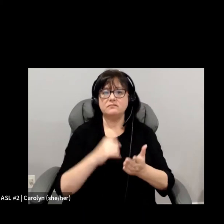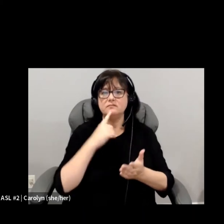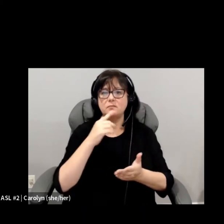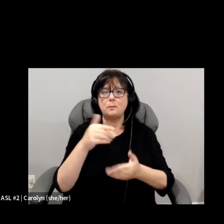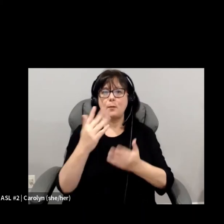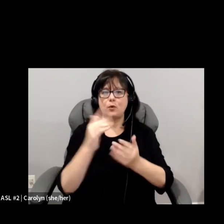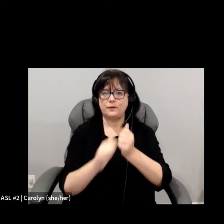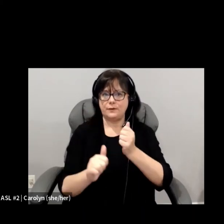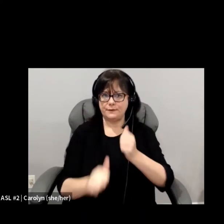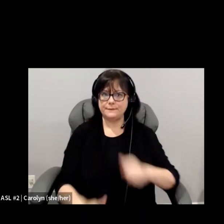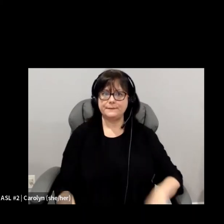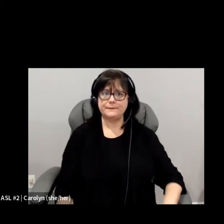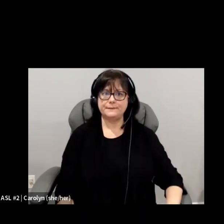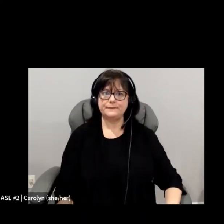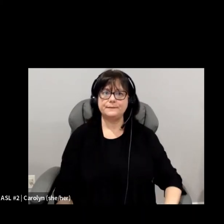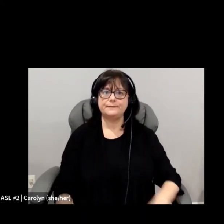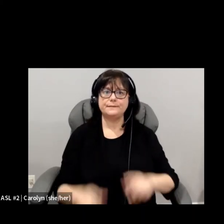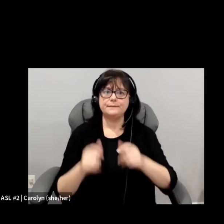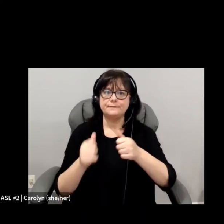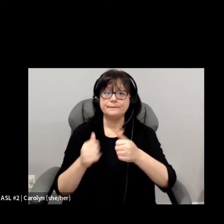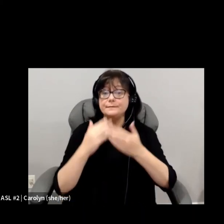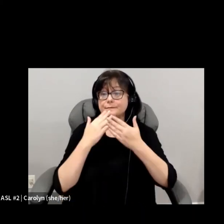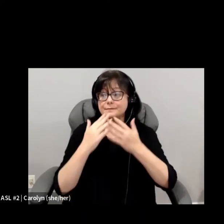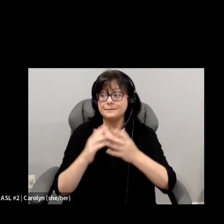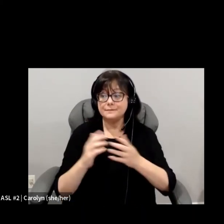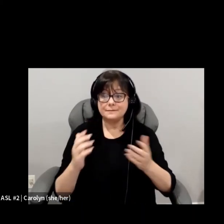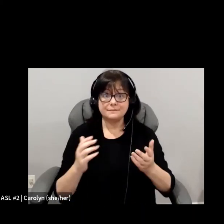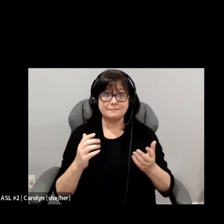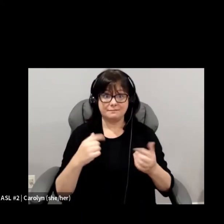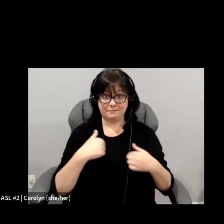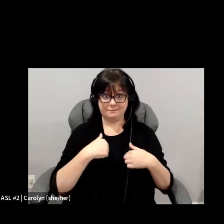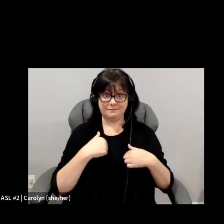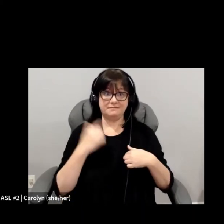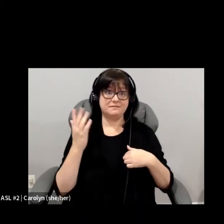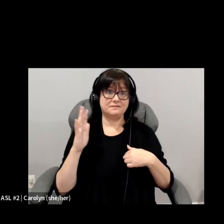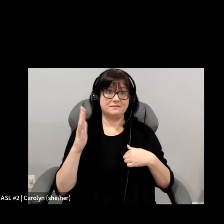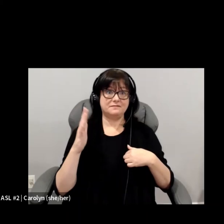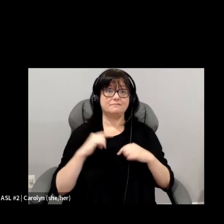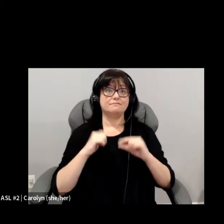Jason Mitschele : THANK YOU VERY MUCH. I'LL TURN THE MEETING BACK TO DOUGLAS.